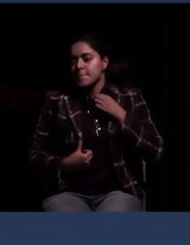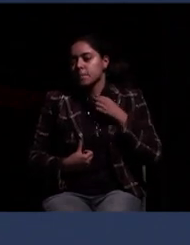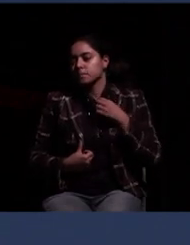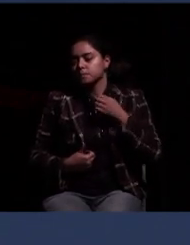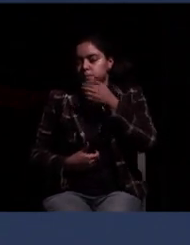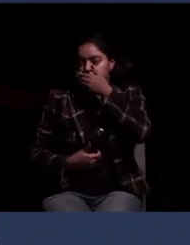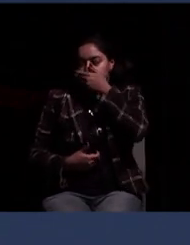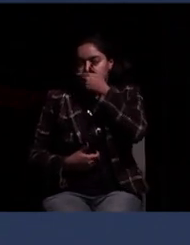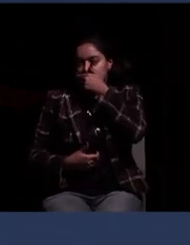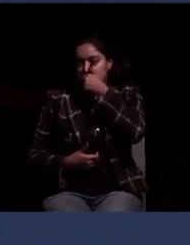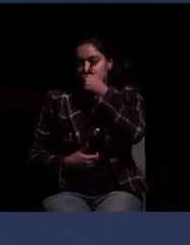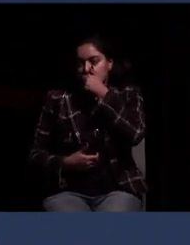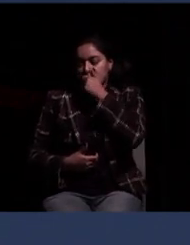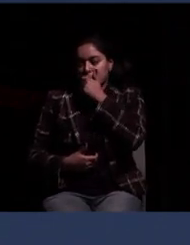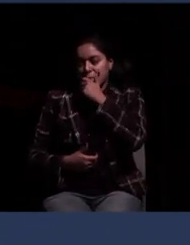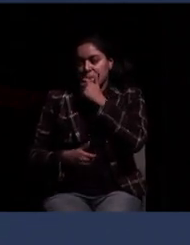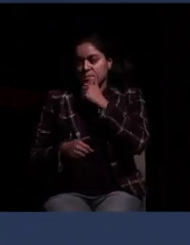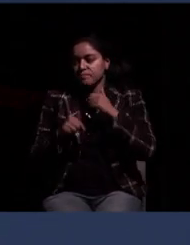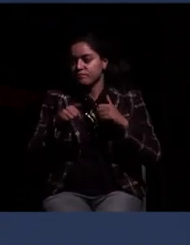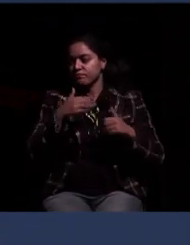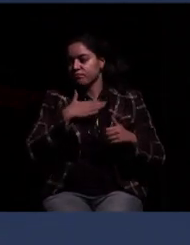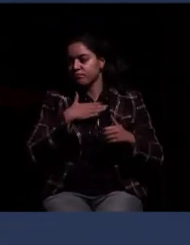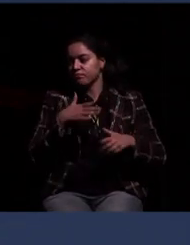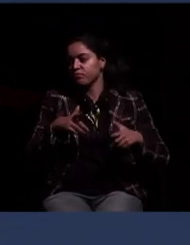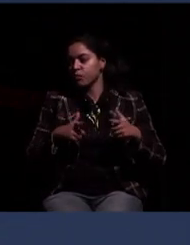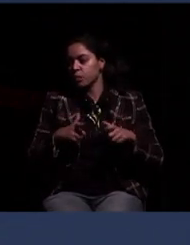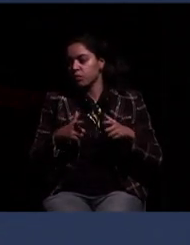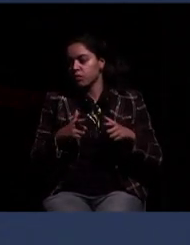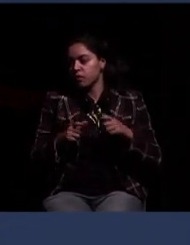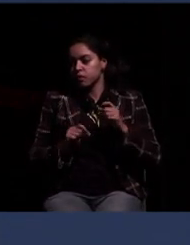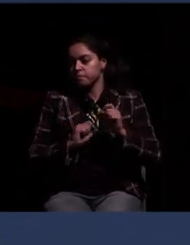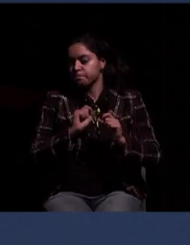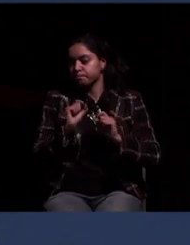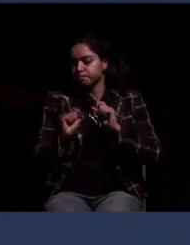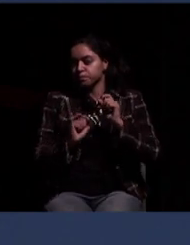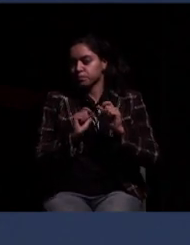is to make a contribution